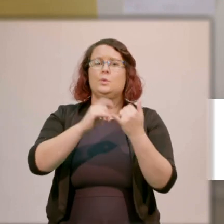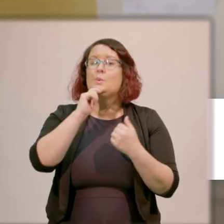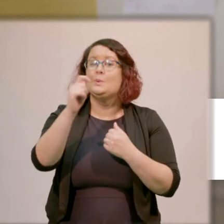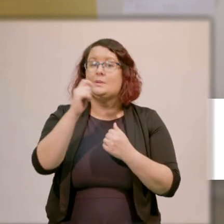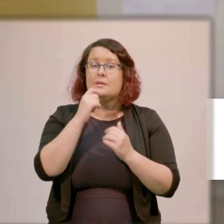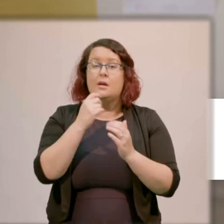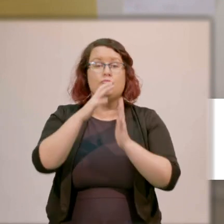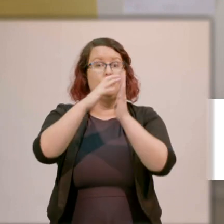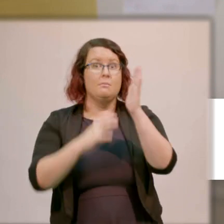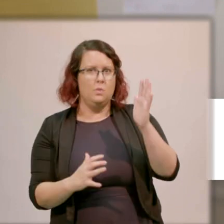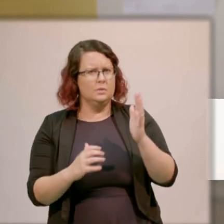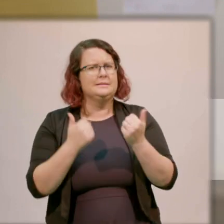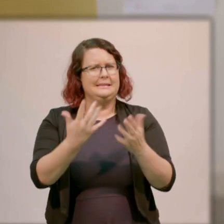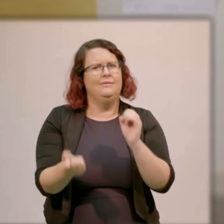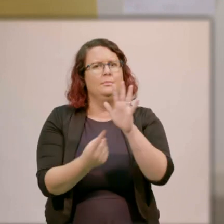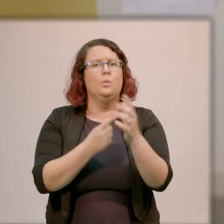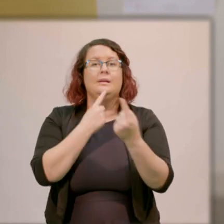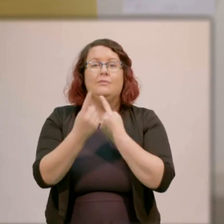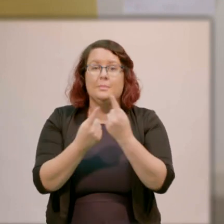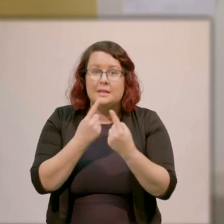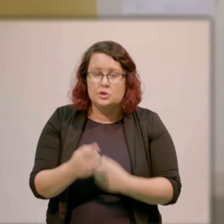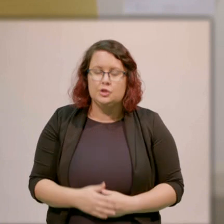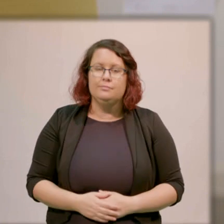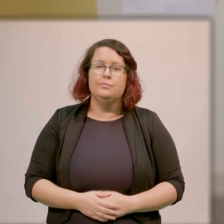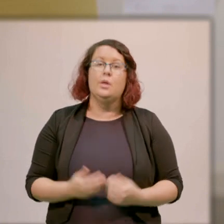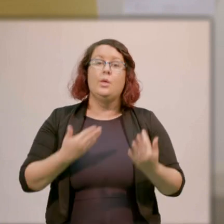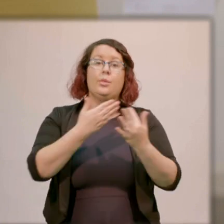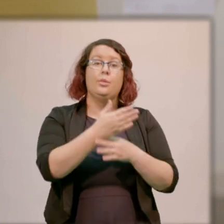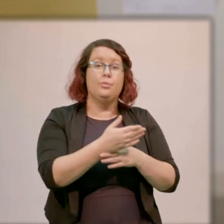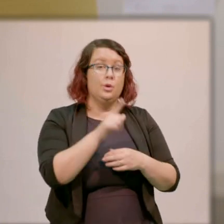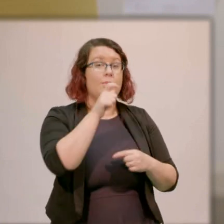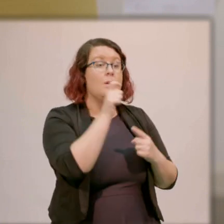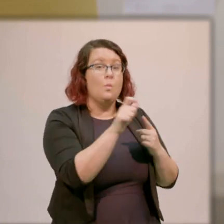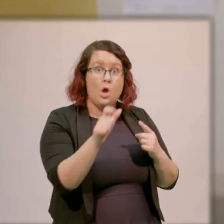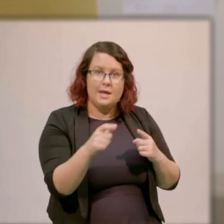They do this not only with the words they use, but also the images they include.